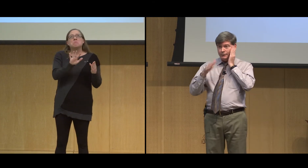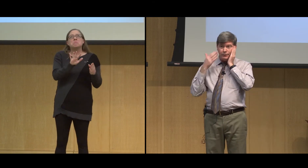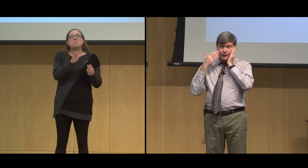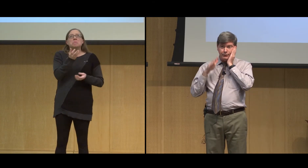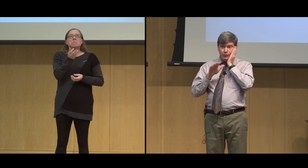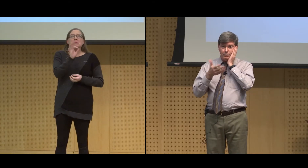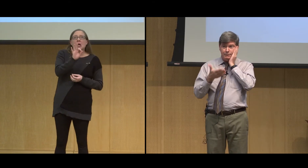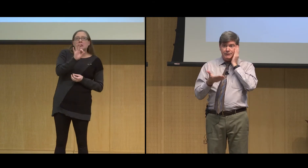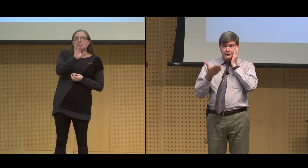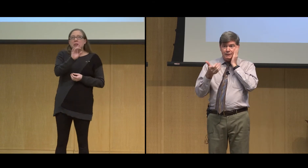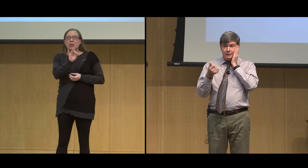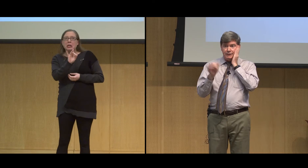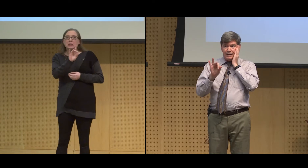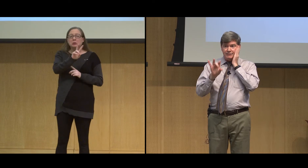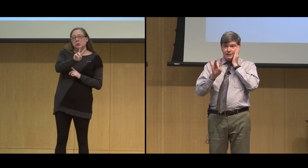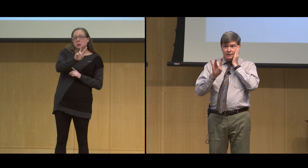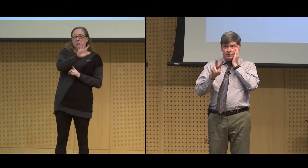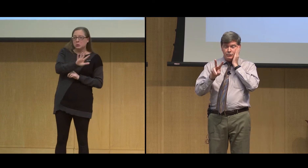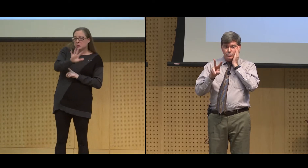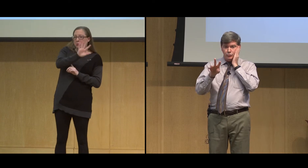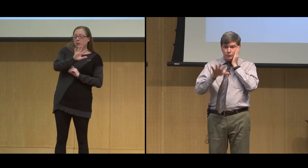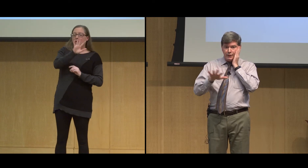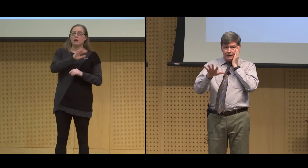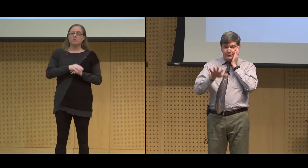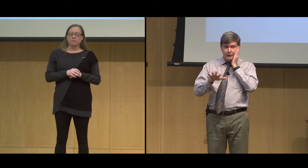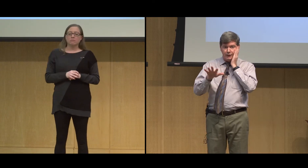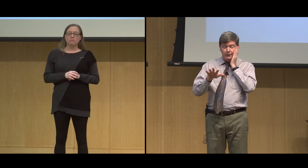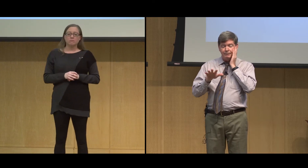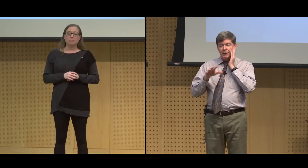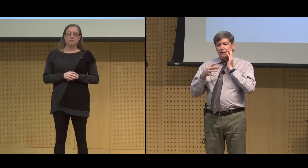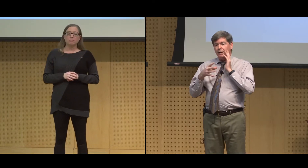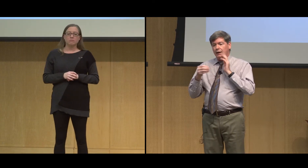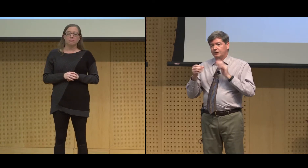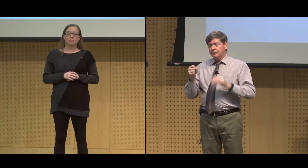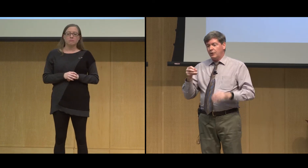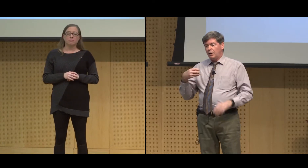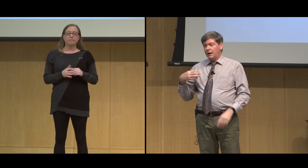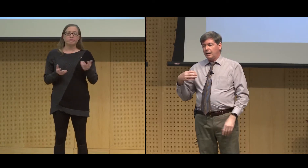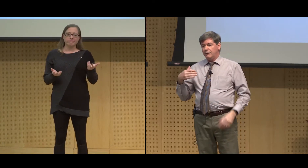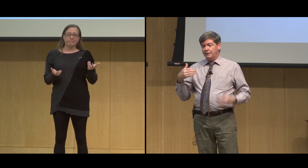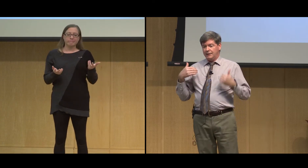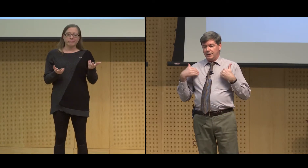maybe 1982, around in there. And so they had, you know,